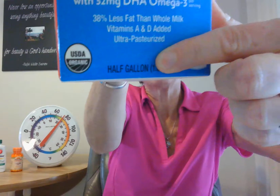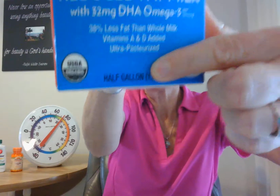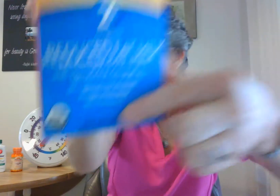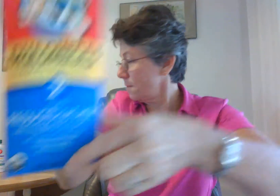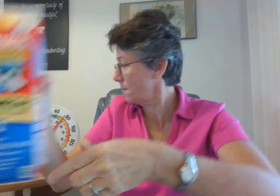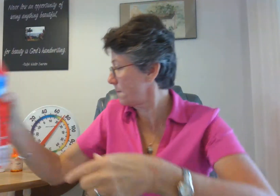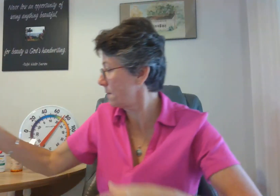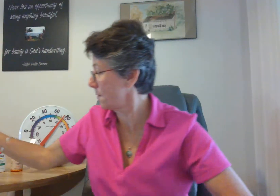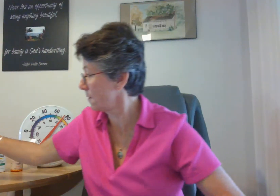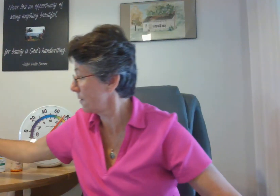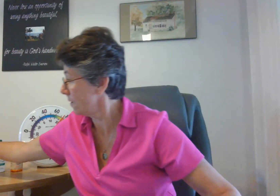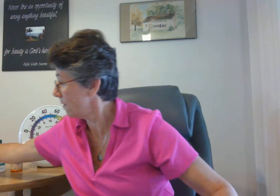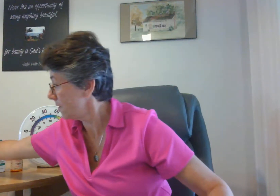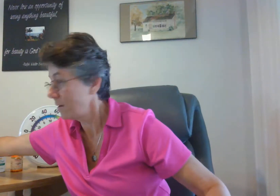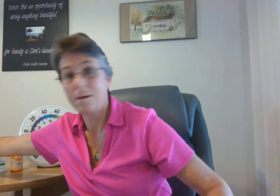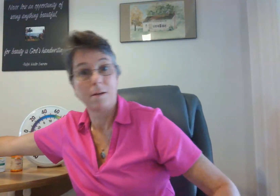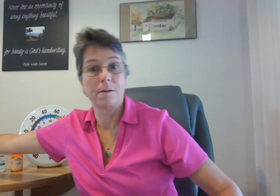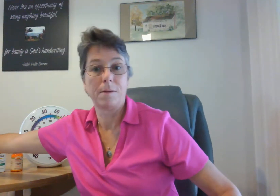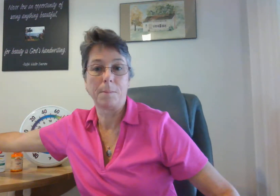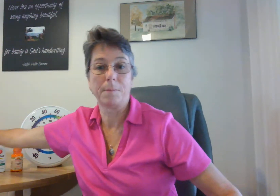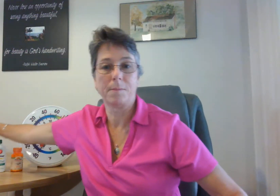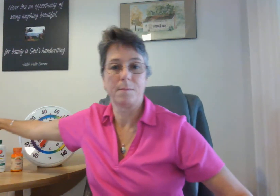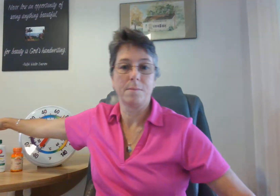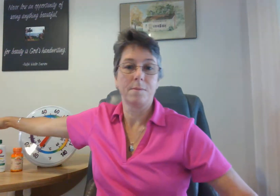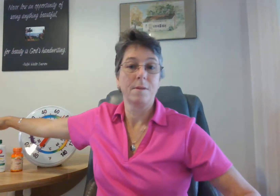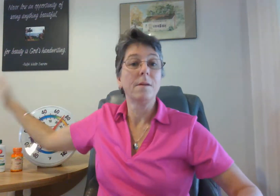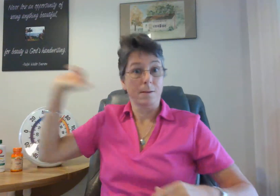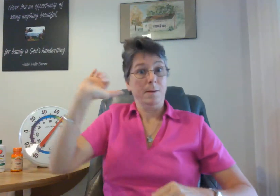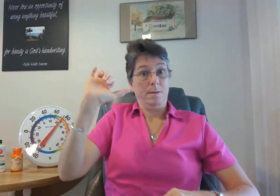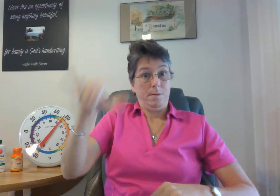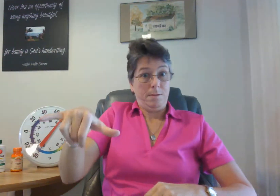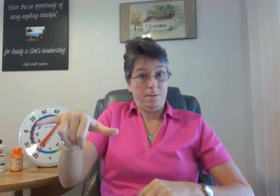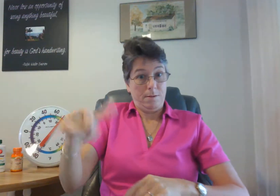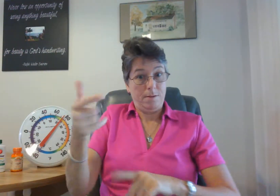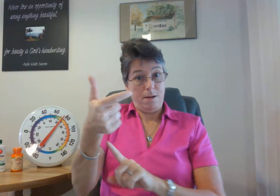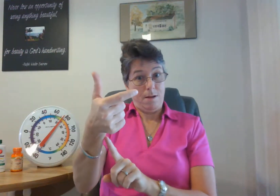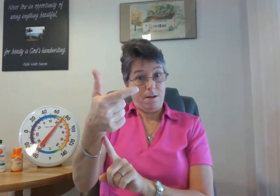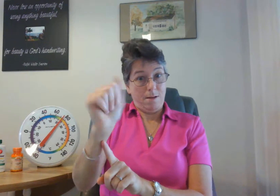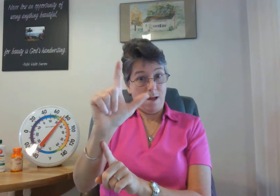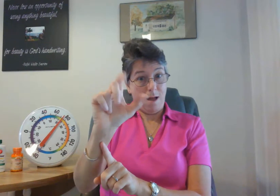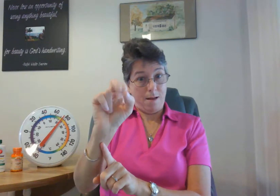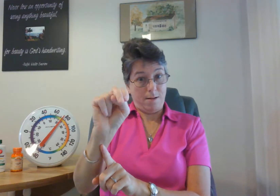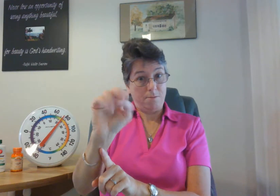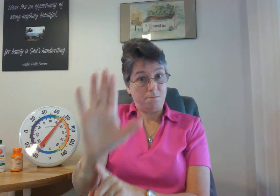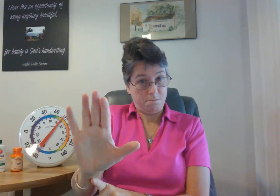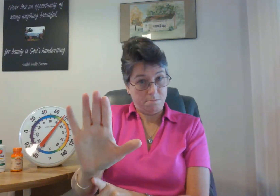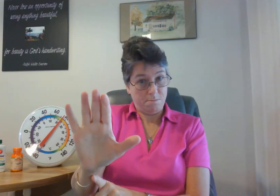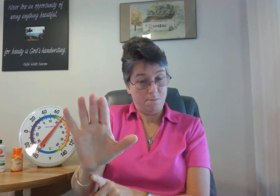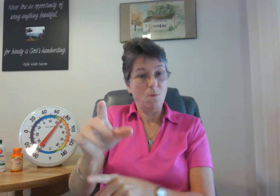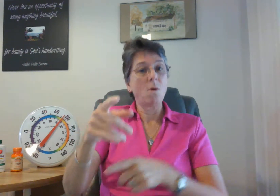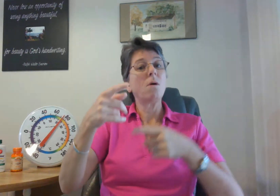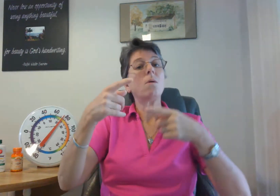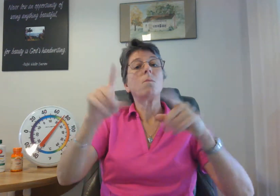But... if you have a baby. What would you use? Of course, you would say pounds and ounces. Right? It is because we are here in America and we use the British system. This is why we keep switching back and forth between these two systems. Now, lets talk about measuring temperature.